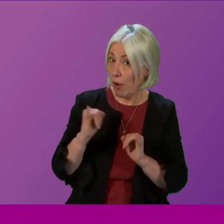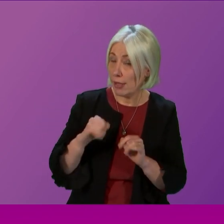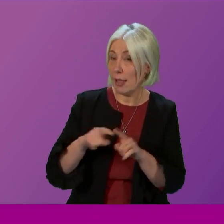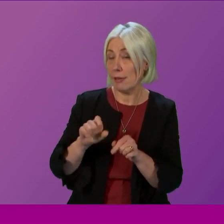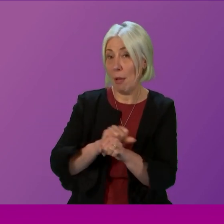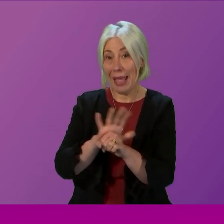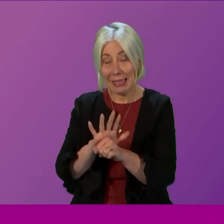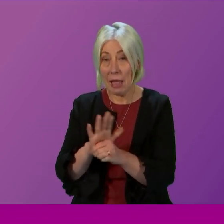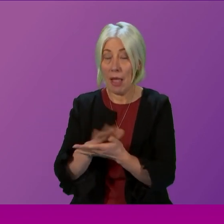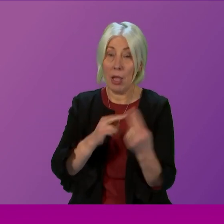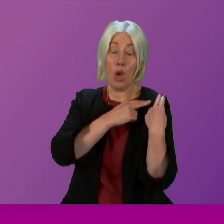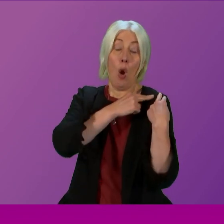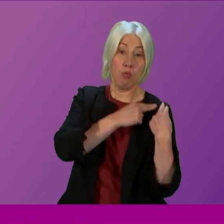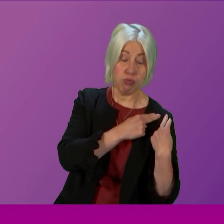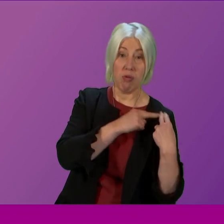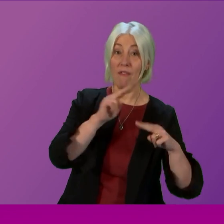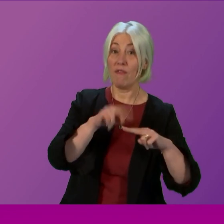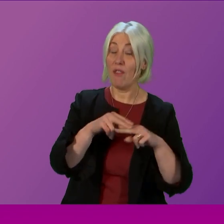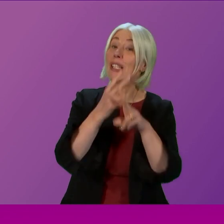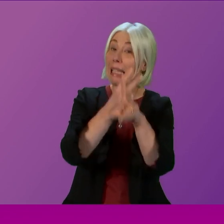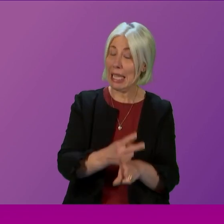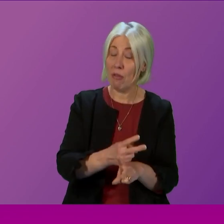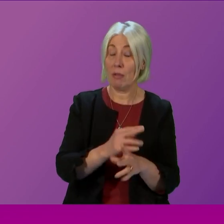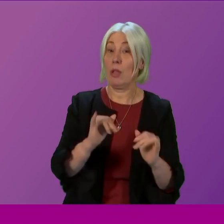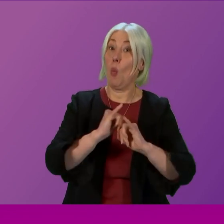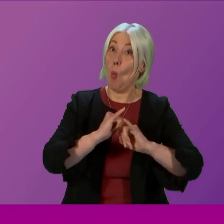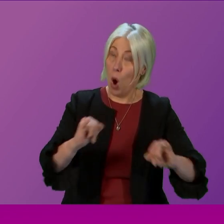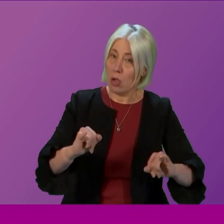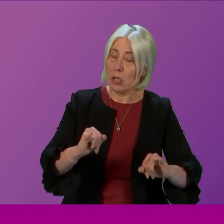foster carer capacity. Of course, that is compounded by some of the wider pressures